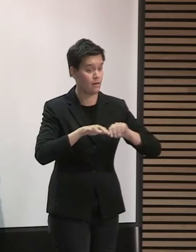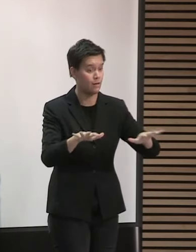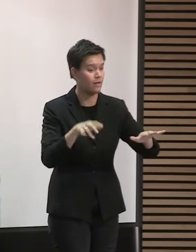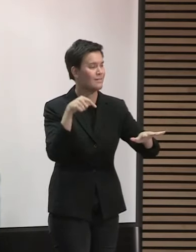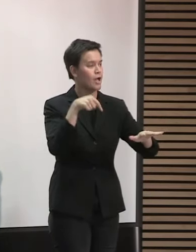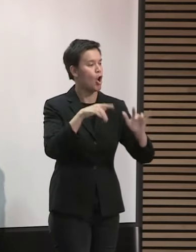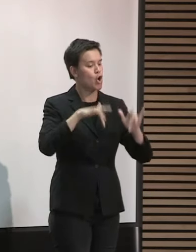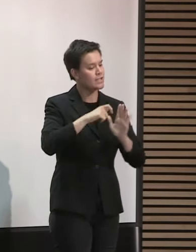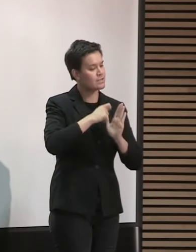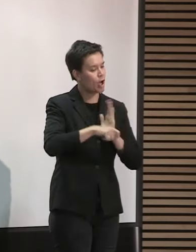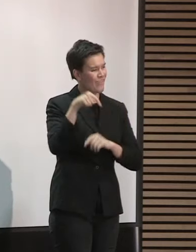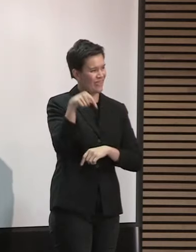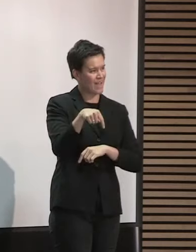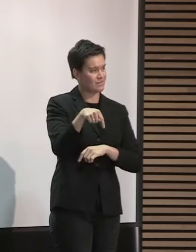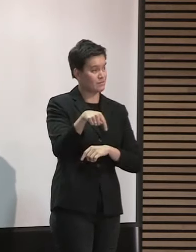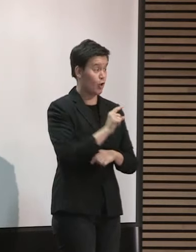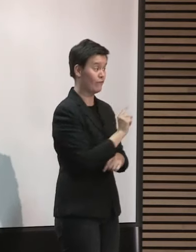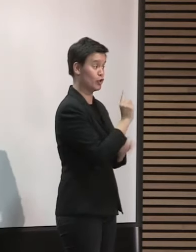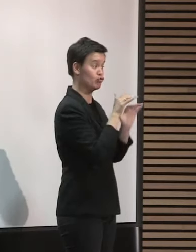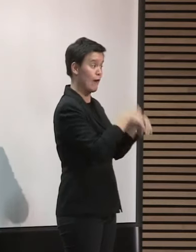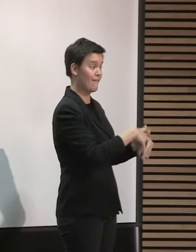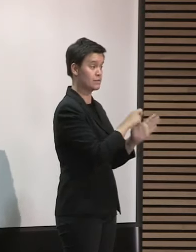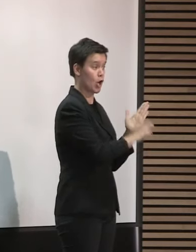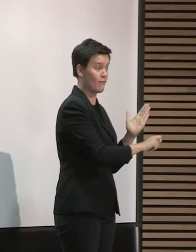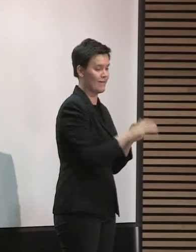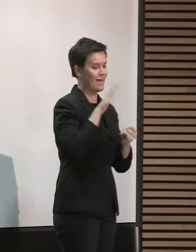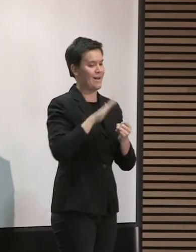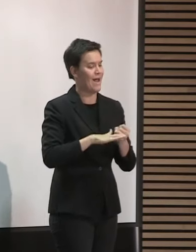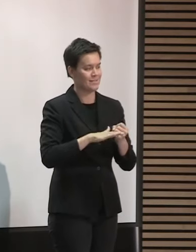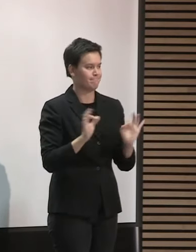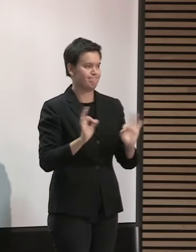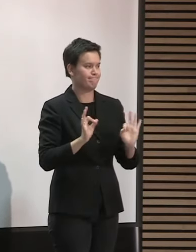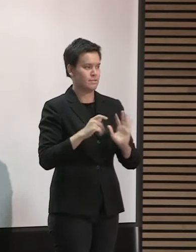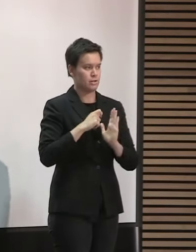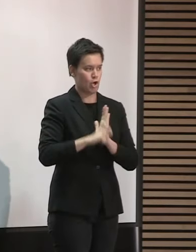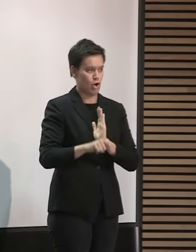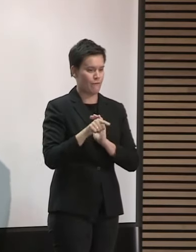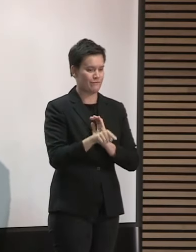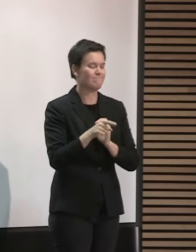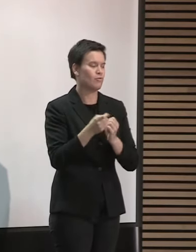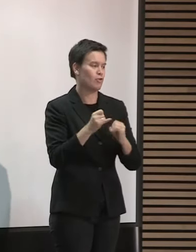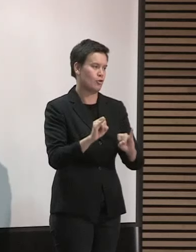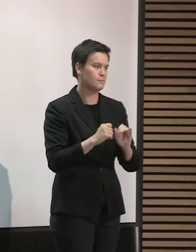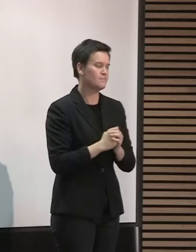do now is the same as it's been all along, which is to keep track of your movements.